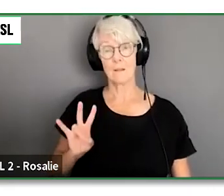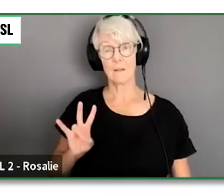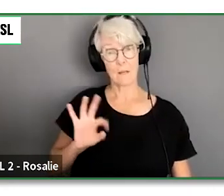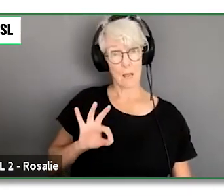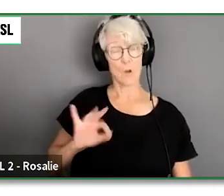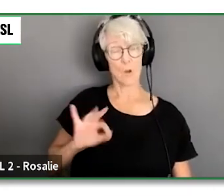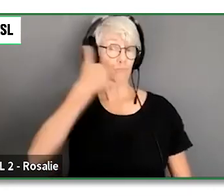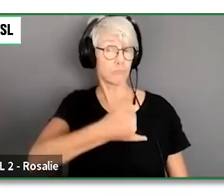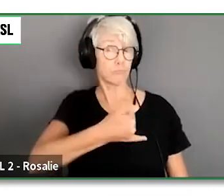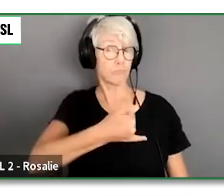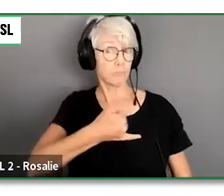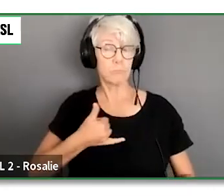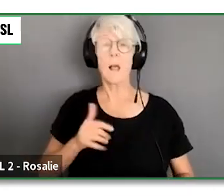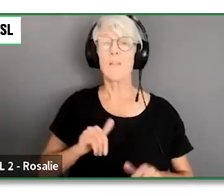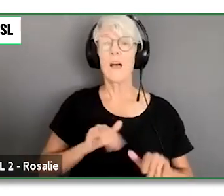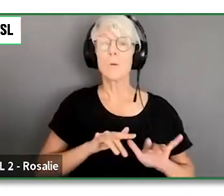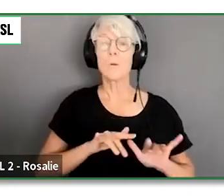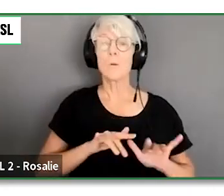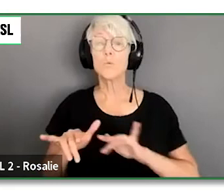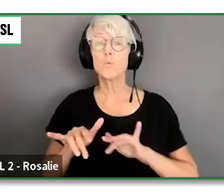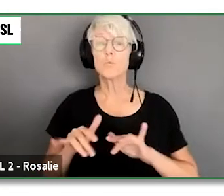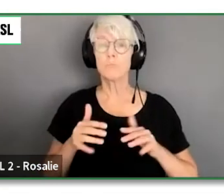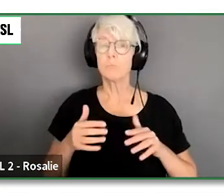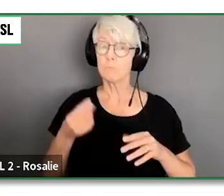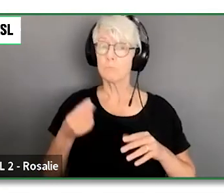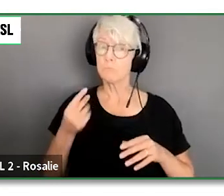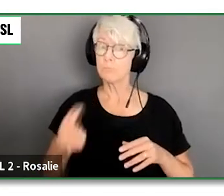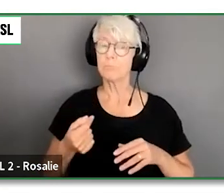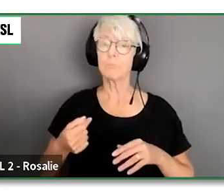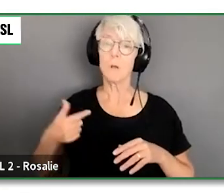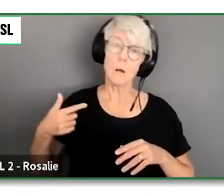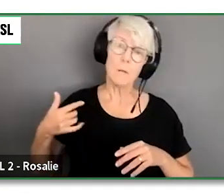and you can type that extension in right away and not have to listen to the